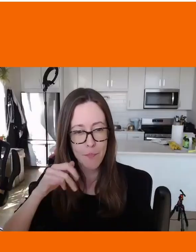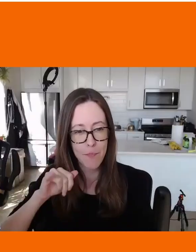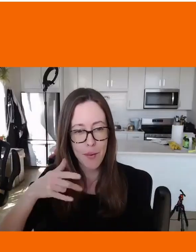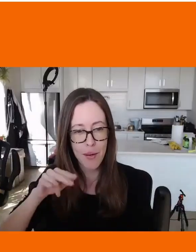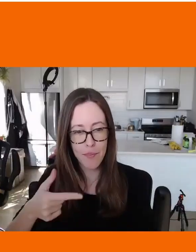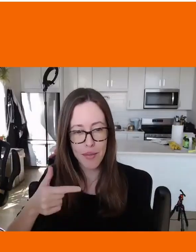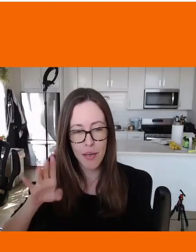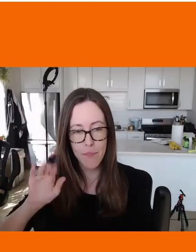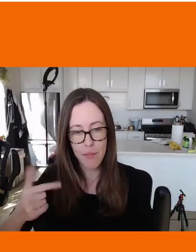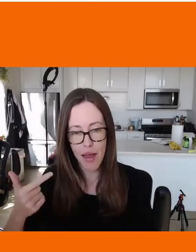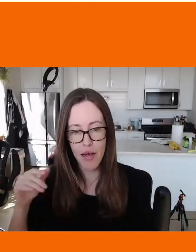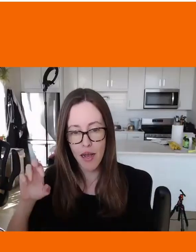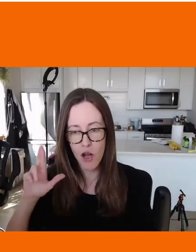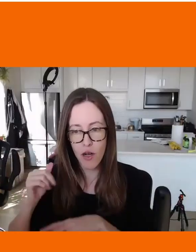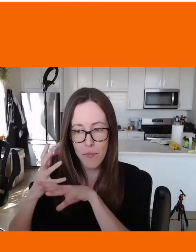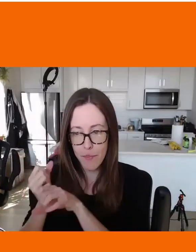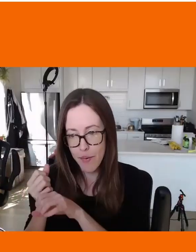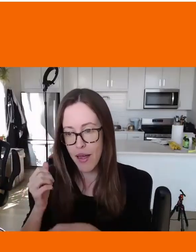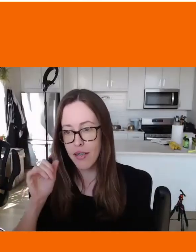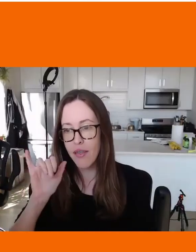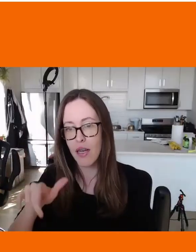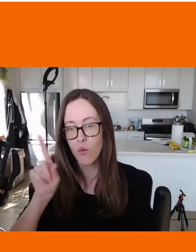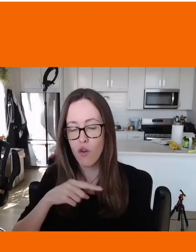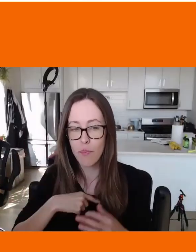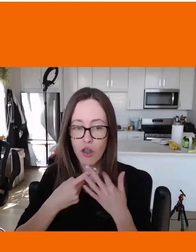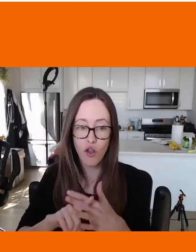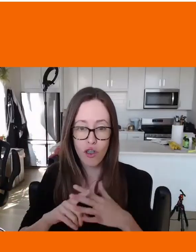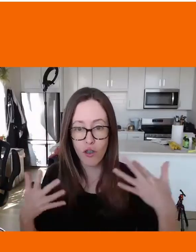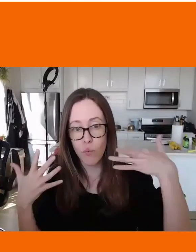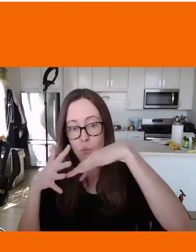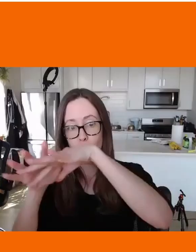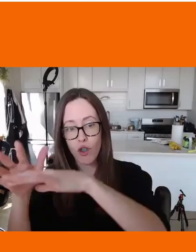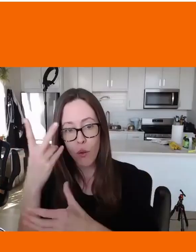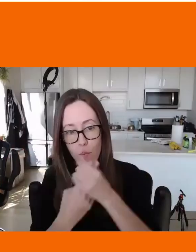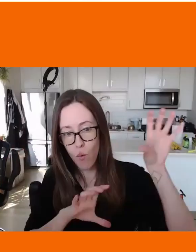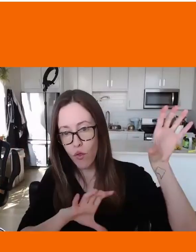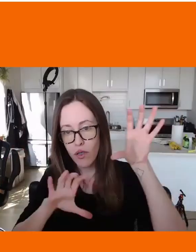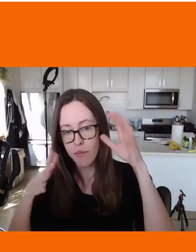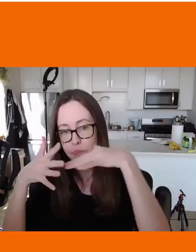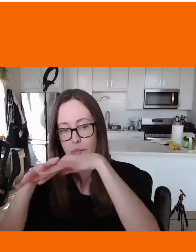And then I'll talk about my piping bag era. And that's where I'm starting to combine both data